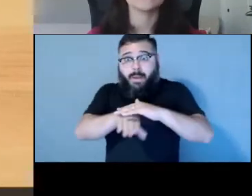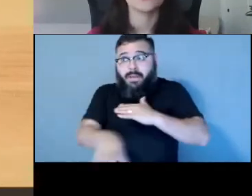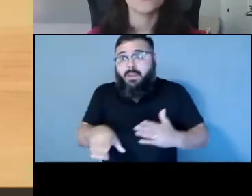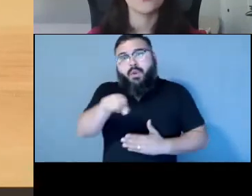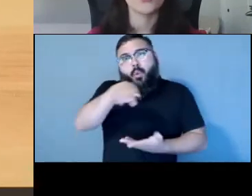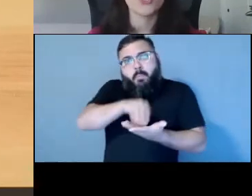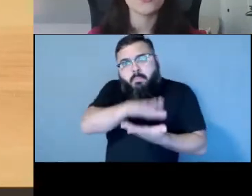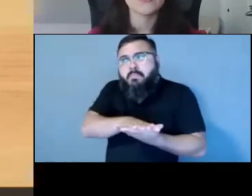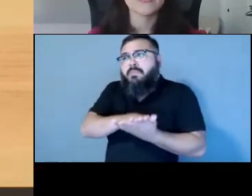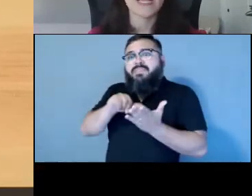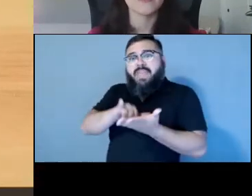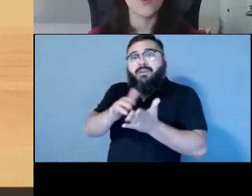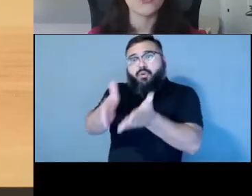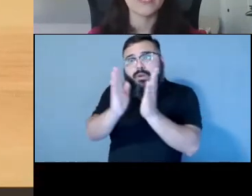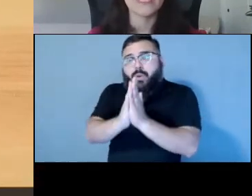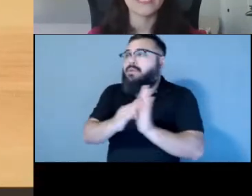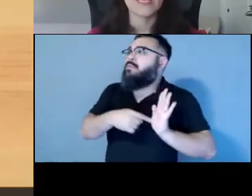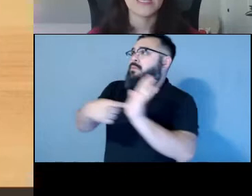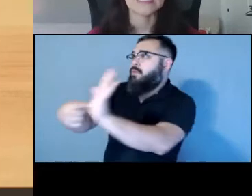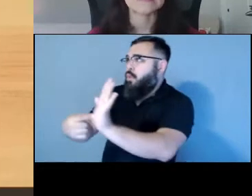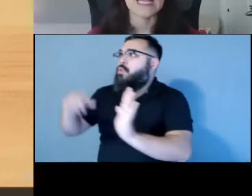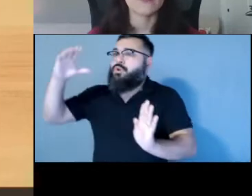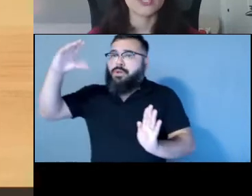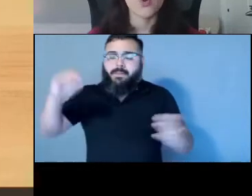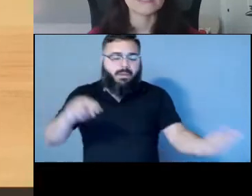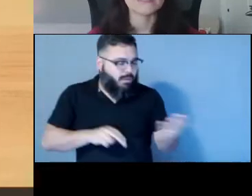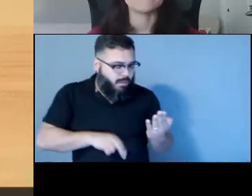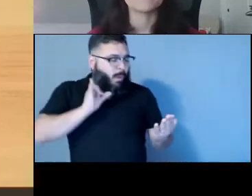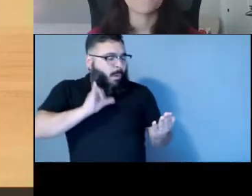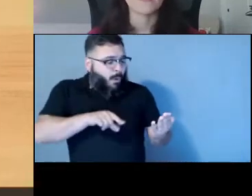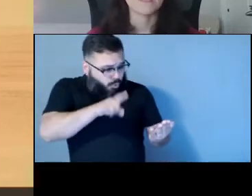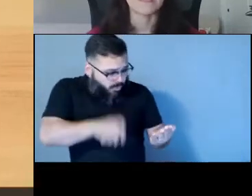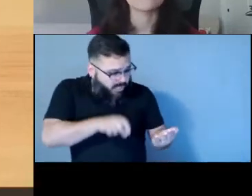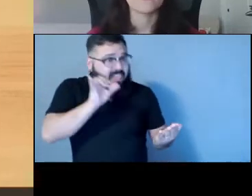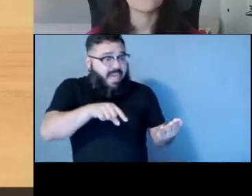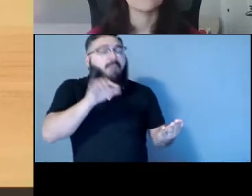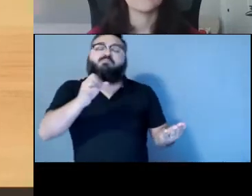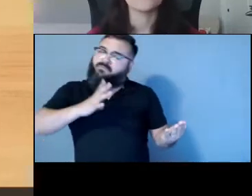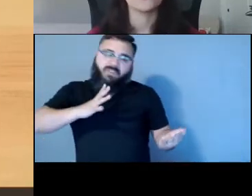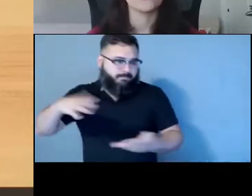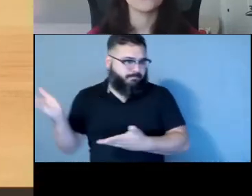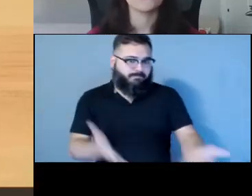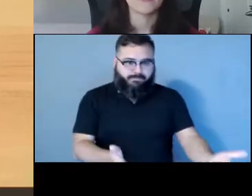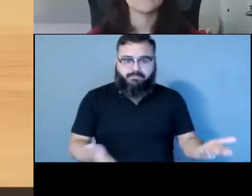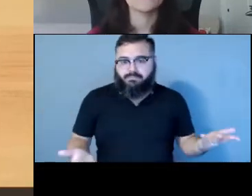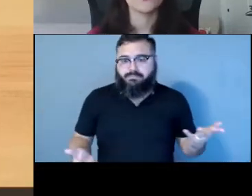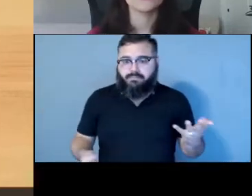and so your employer knows exactly what you're needing and exactly what you're requesting. At that point, the employer and the employee